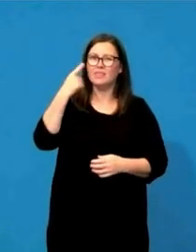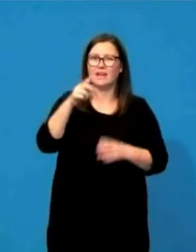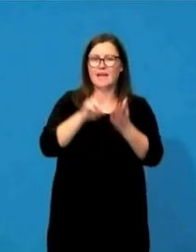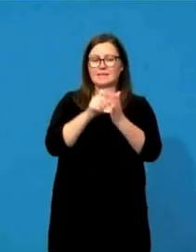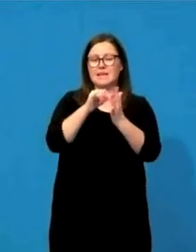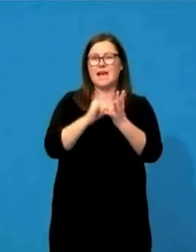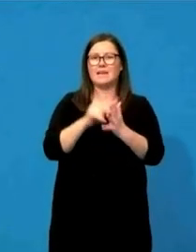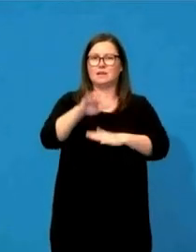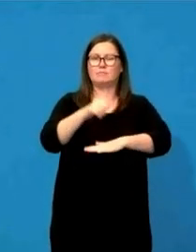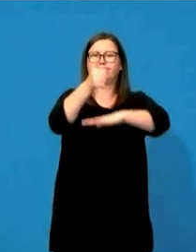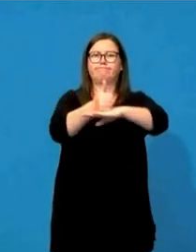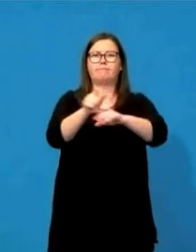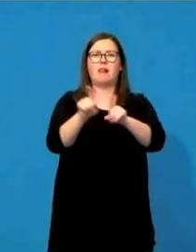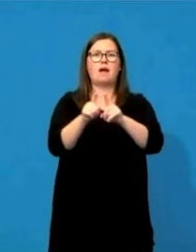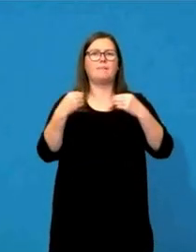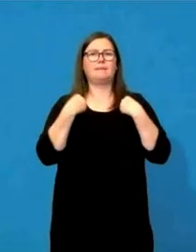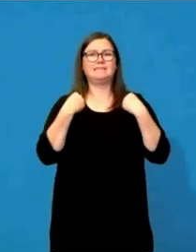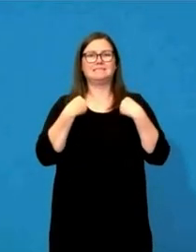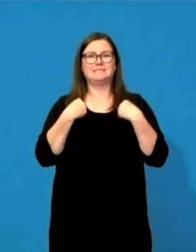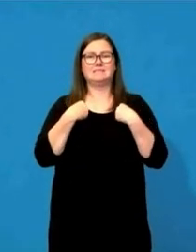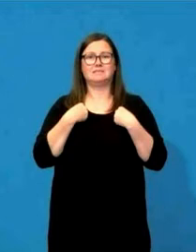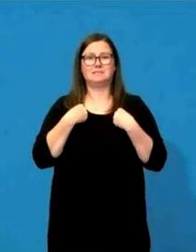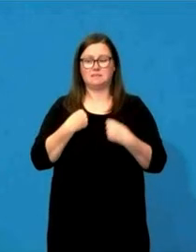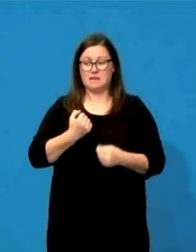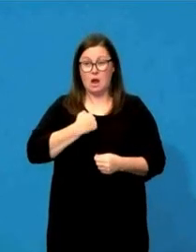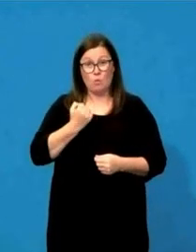Aboriginal people are really scared to go into that part as well.